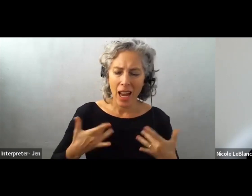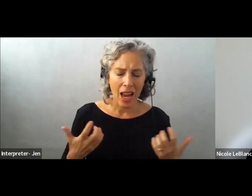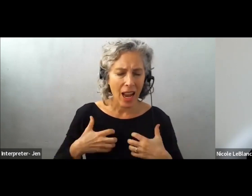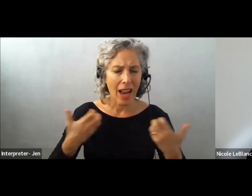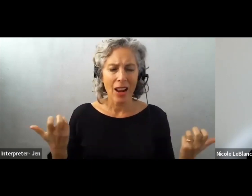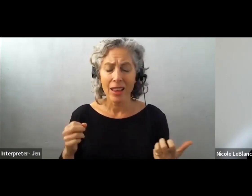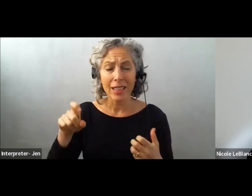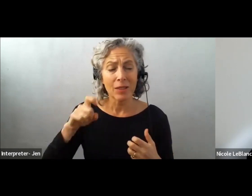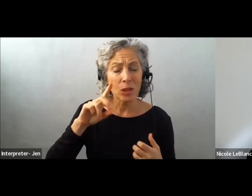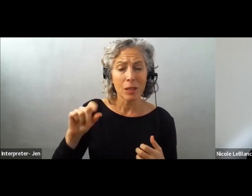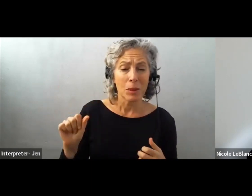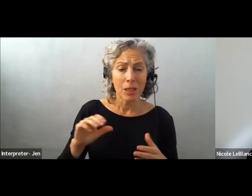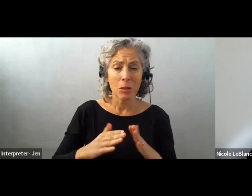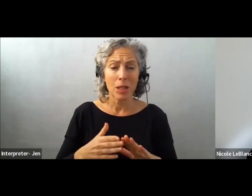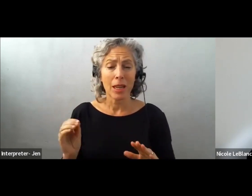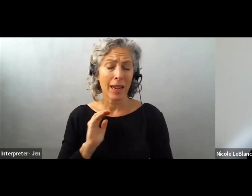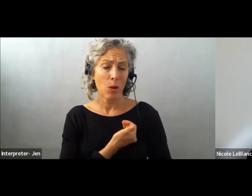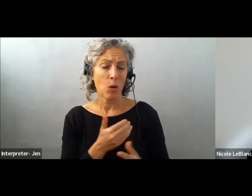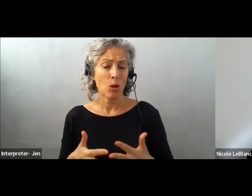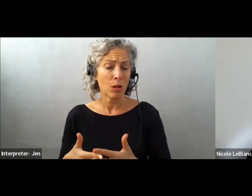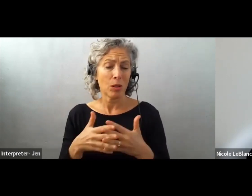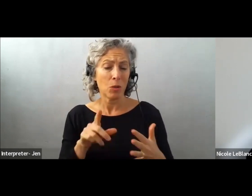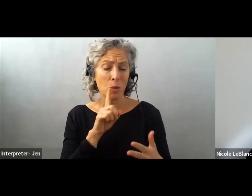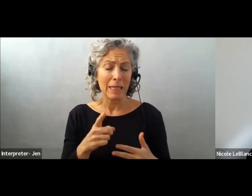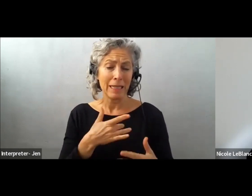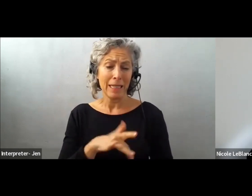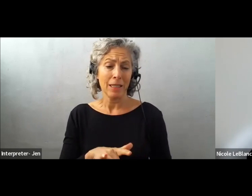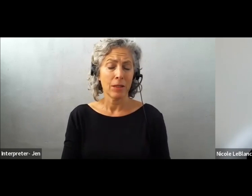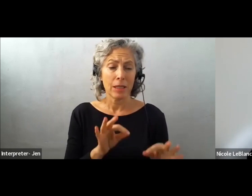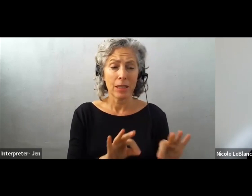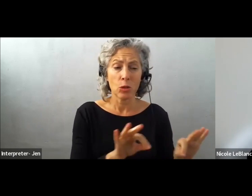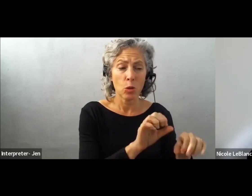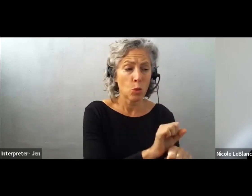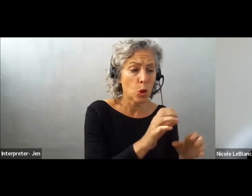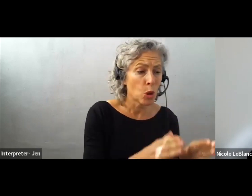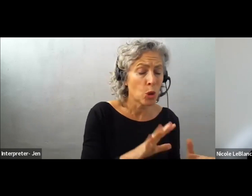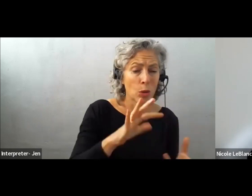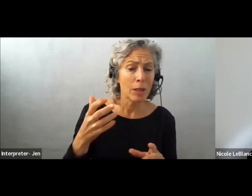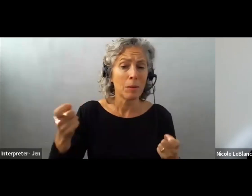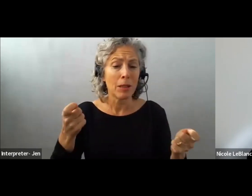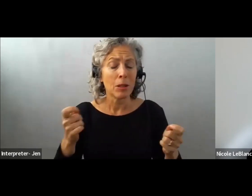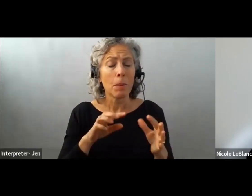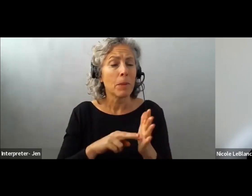community in our nation was vulnerable center workers. Crisis management comes down to effective communication is